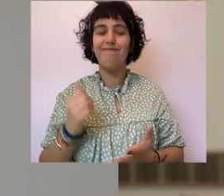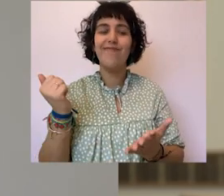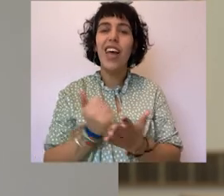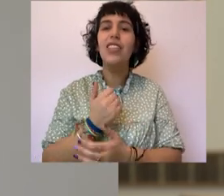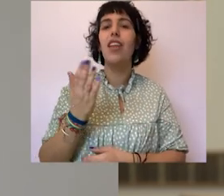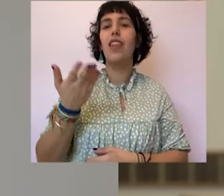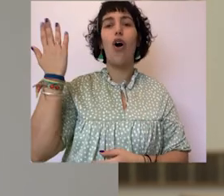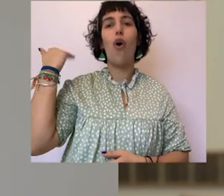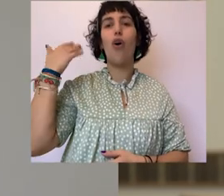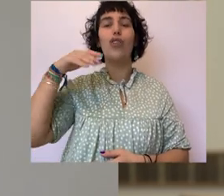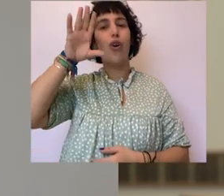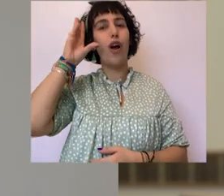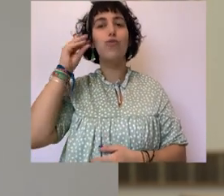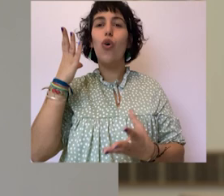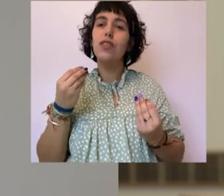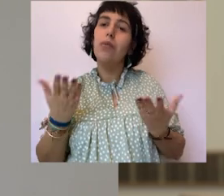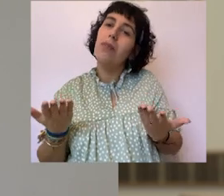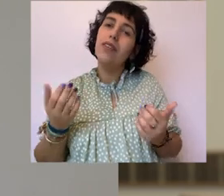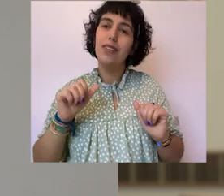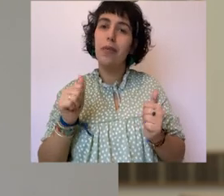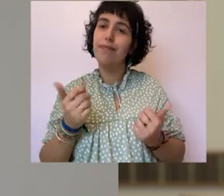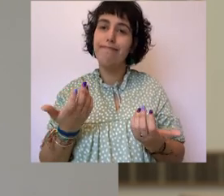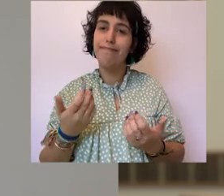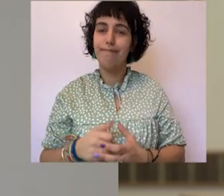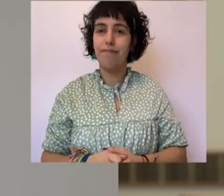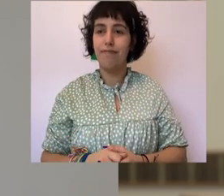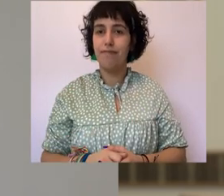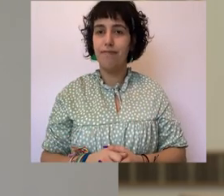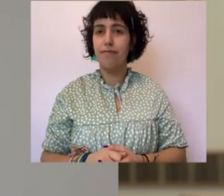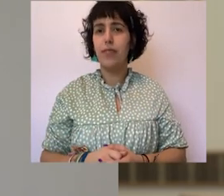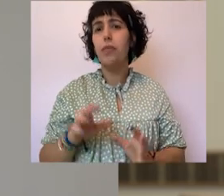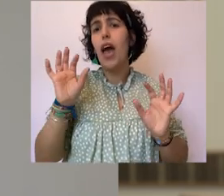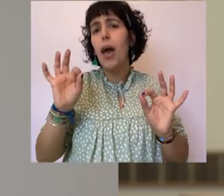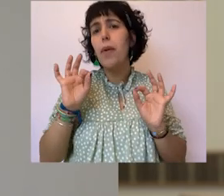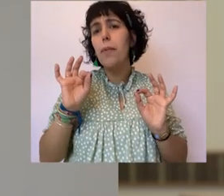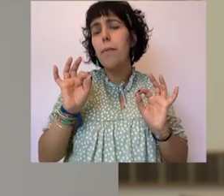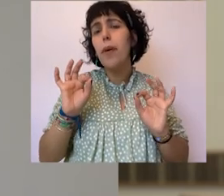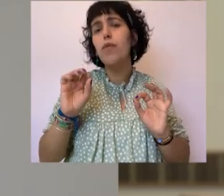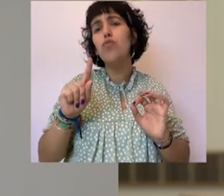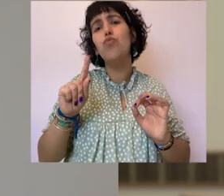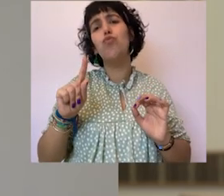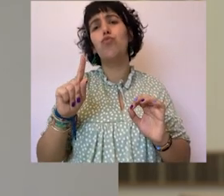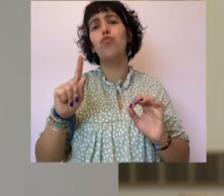Well, but, always, you're not that brave, It's hard to break a lot of things in your head. It was very difficult at first.